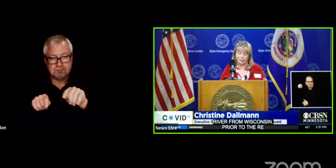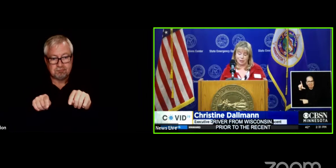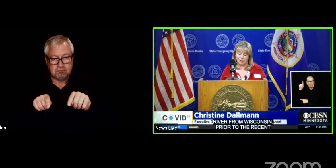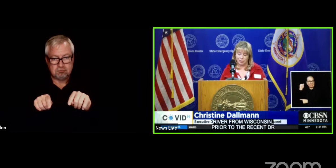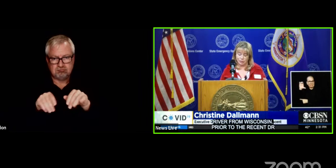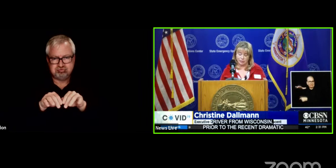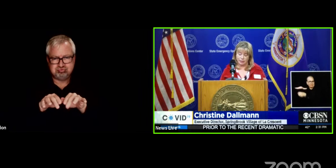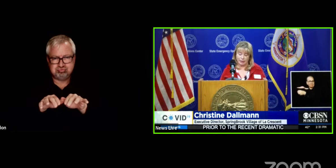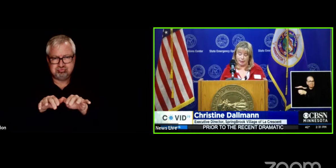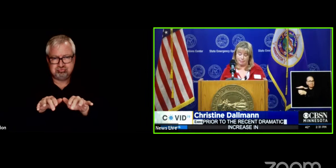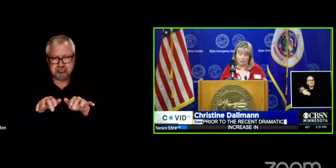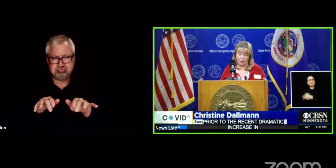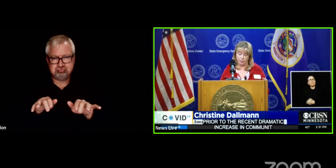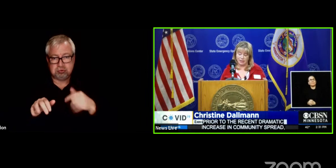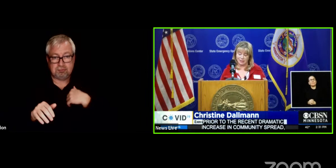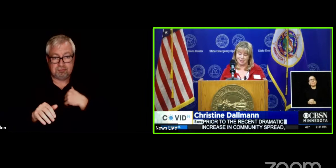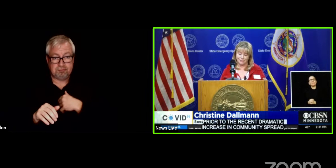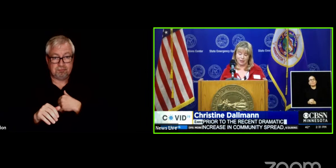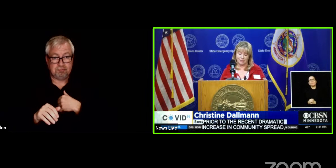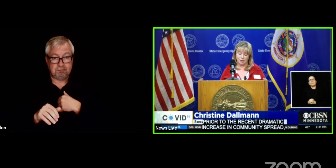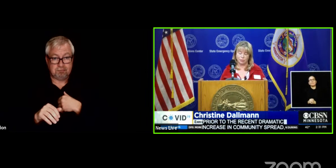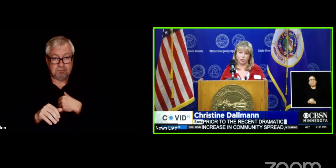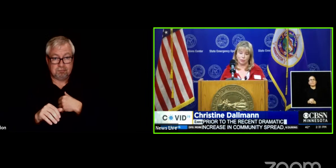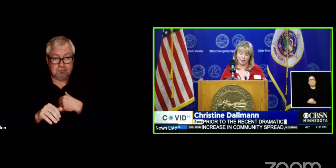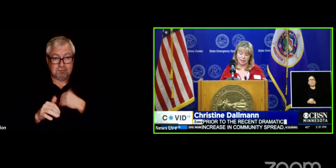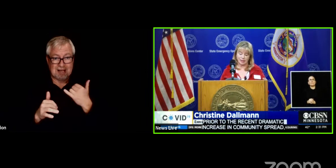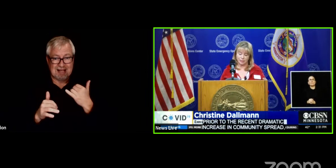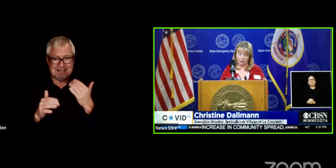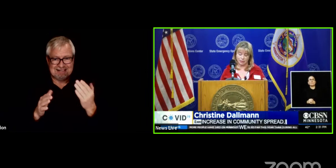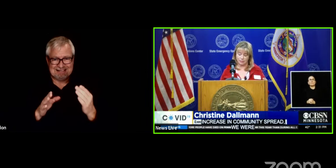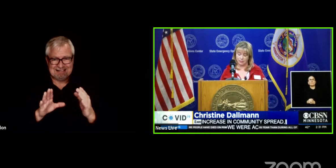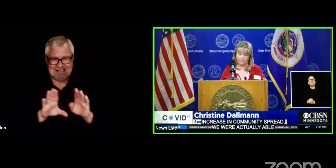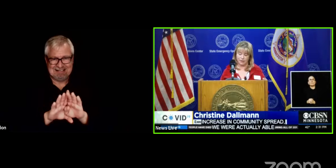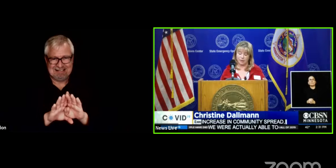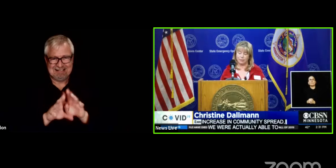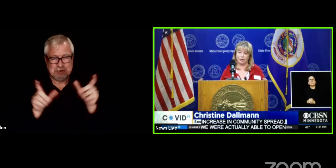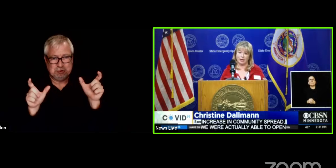VISITORS, OUR RESIDENTS AND FAMILIES WERE SO EXCITED WHEN THEY FELT WE WERE HEADING